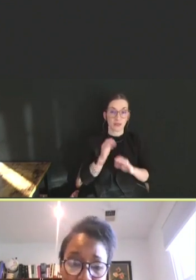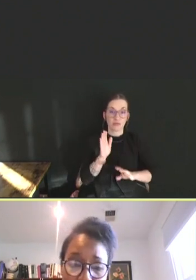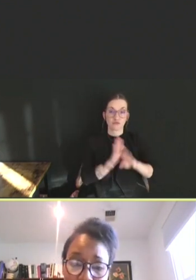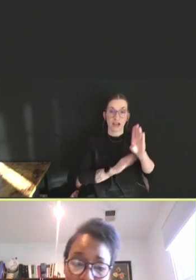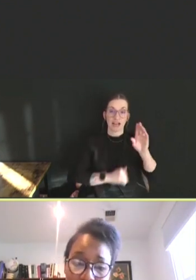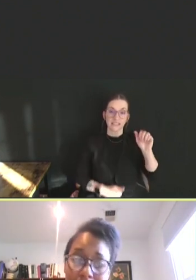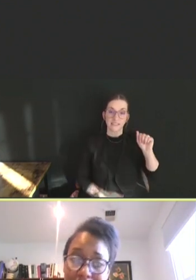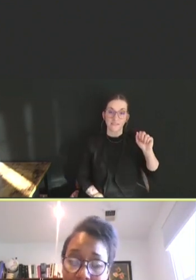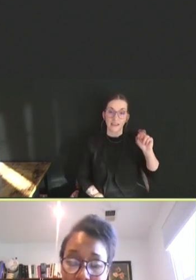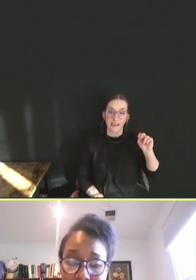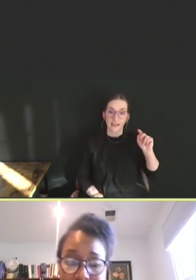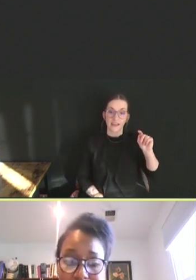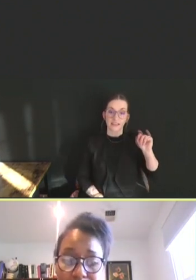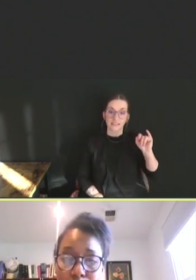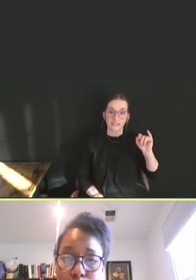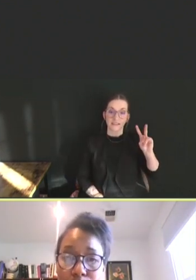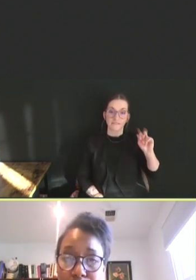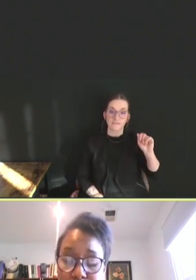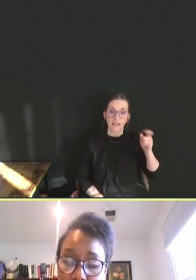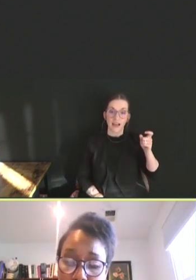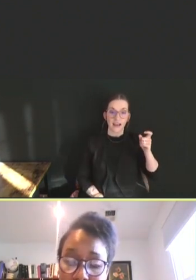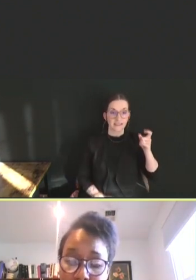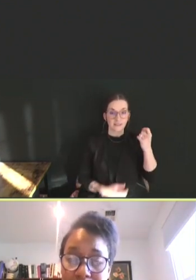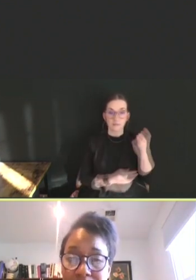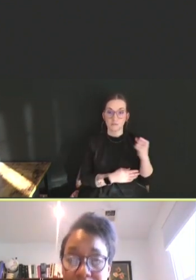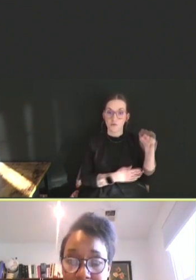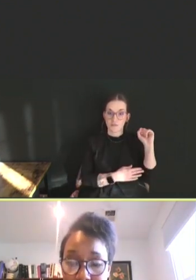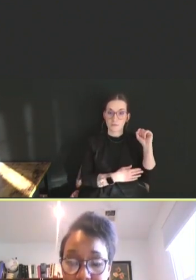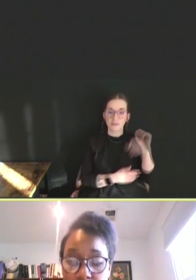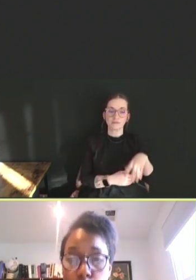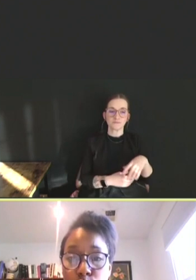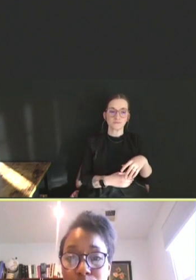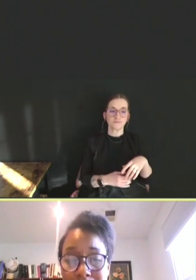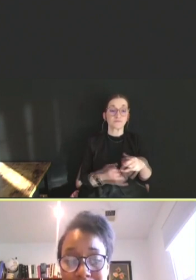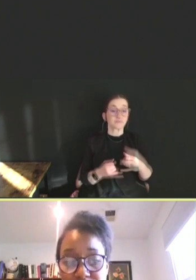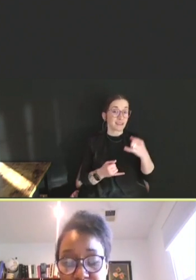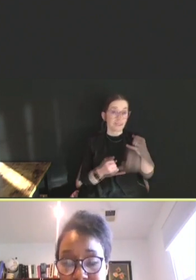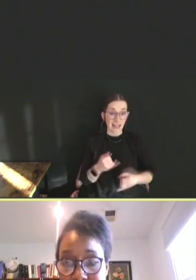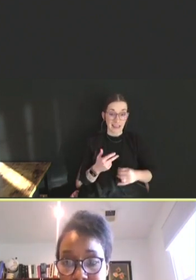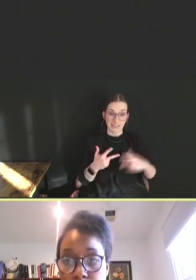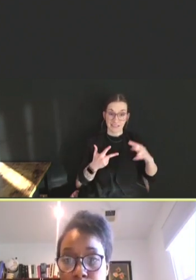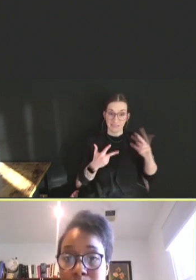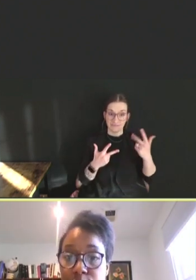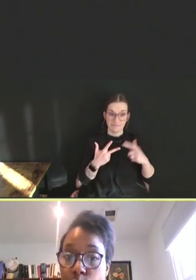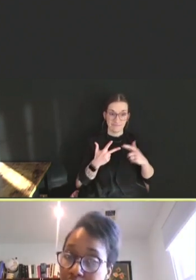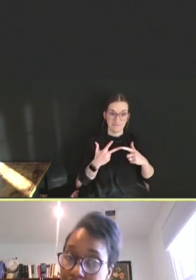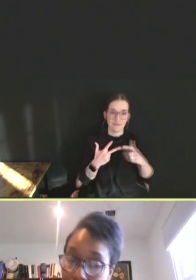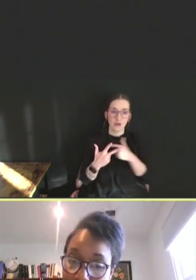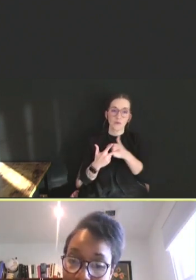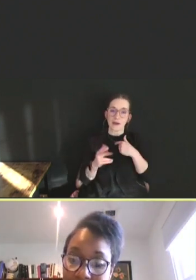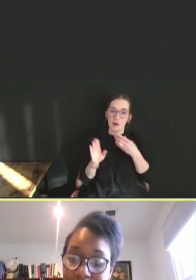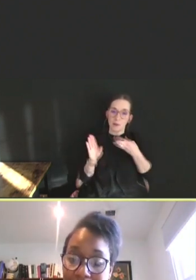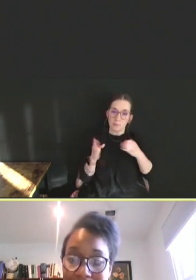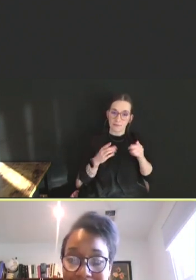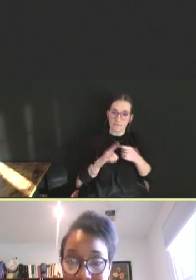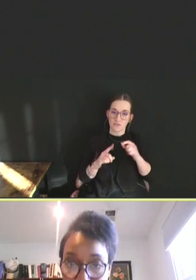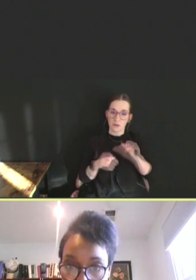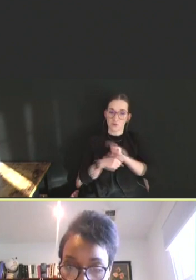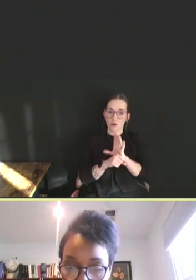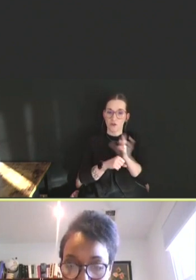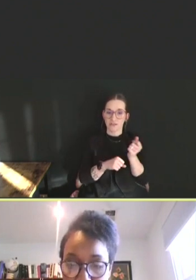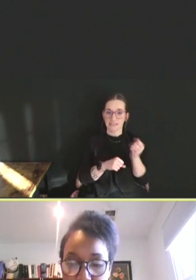And thirdly, and lastly, we are slowly pivoting or transitioning from a COVID-19 vaccine emphasis